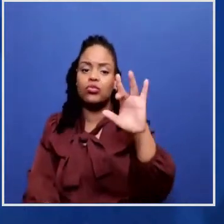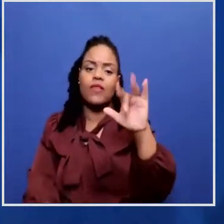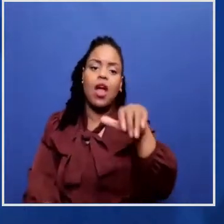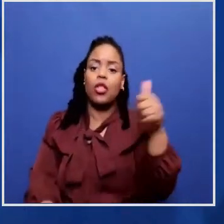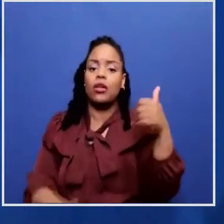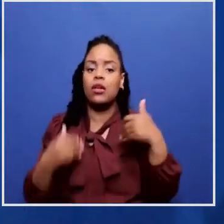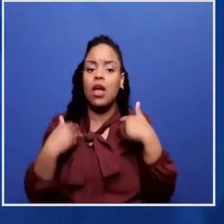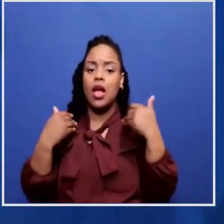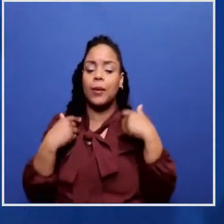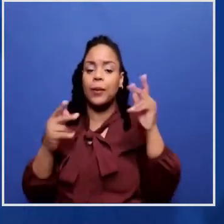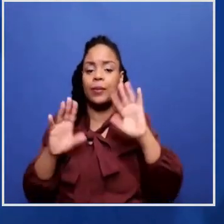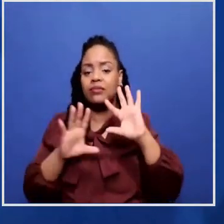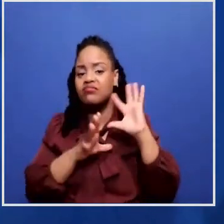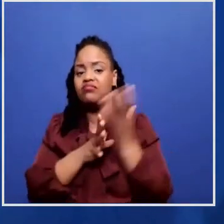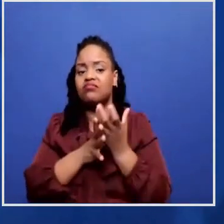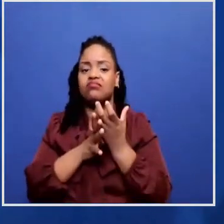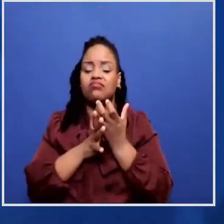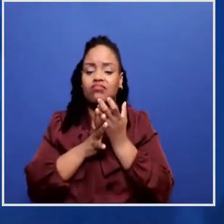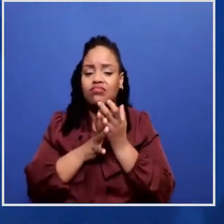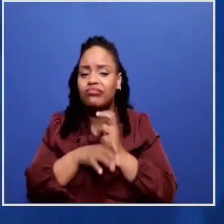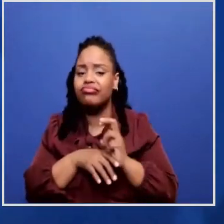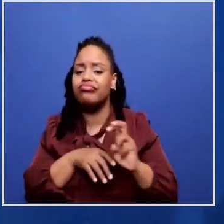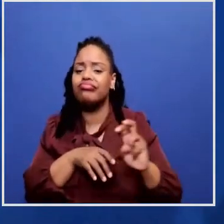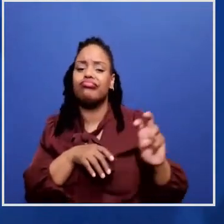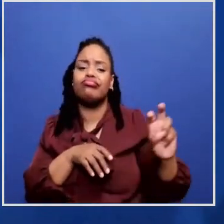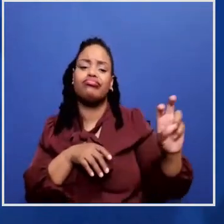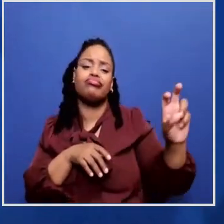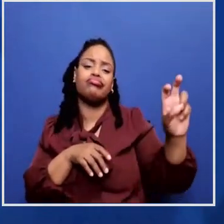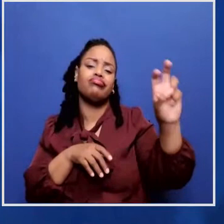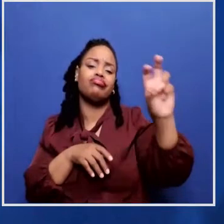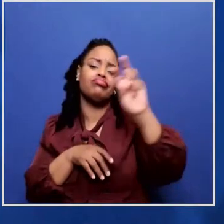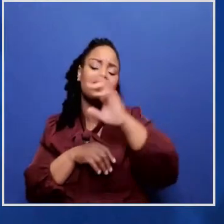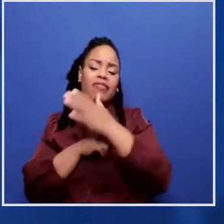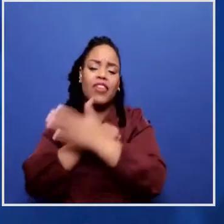I FELT THE VISCERAL PULL IN MY HEART TO MAKE A REAL DIFFERENCE IN OUR COMMUNITY., I BOARDED A TRAIN WITH 25 OTHER MILLENNIALS